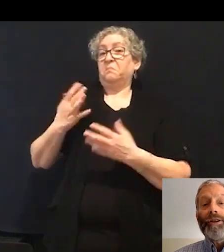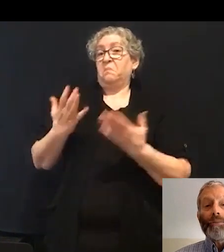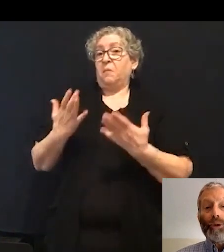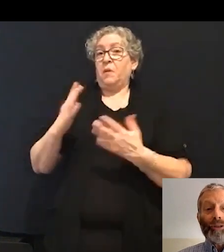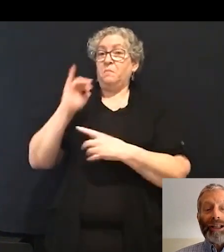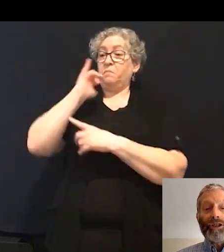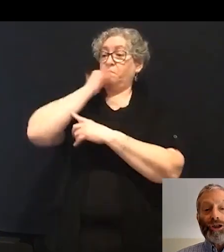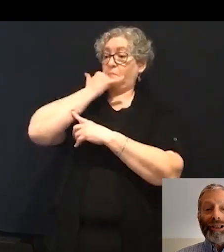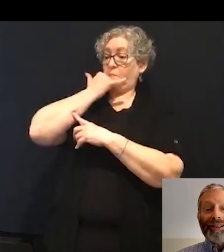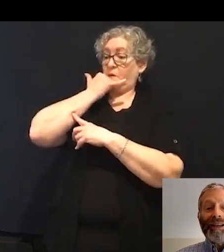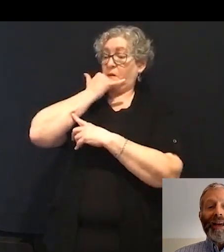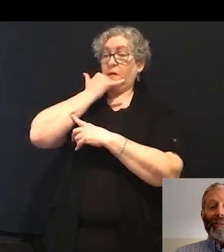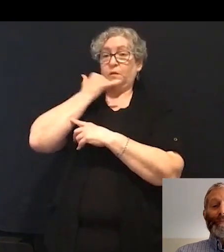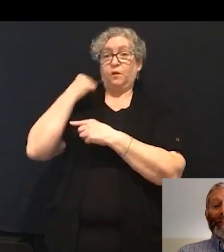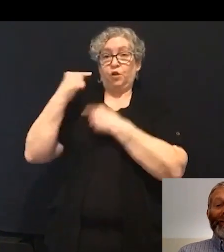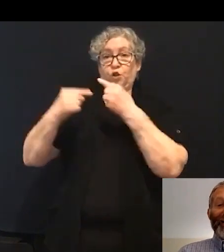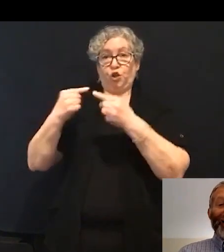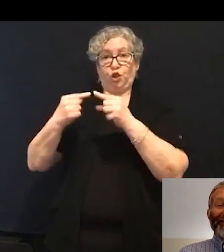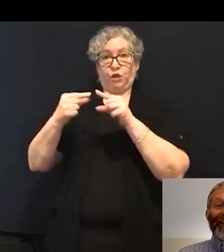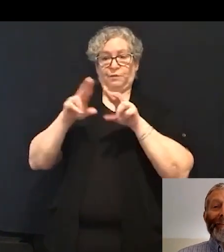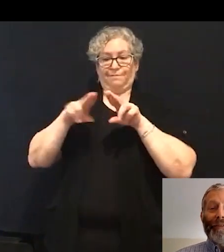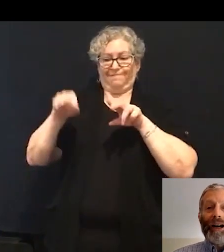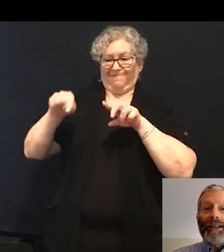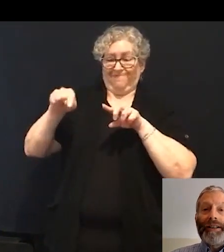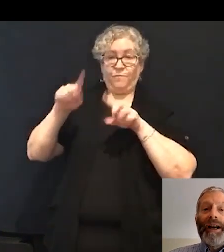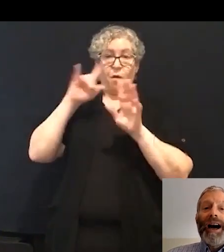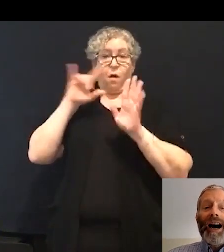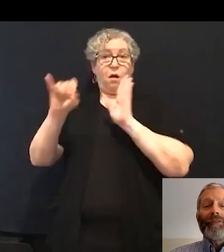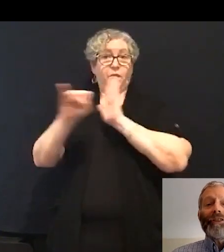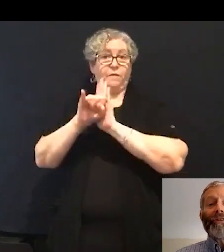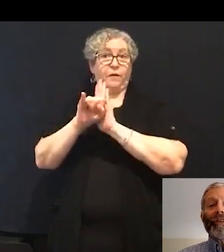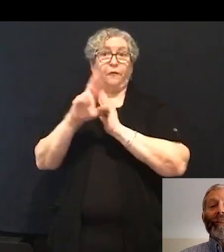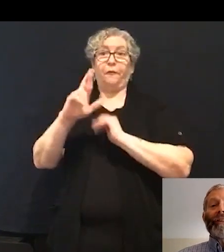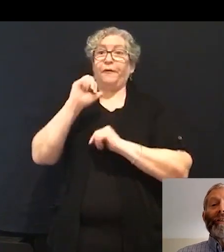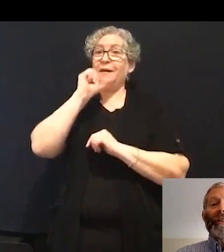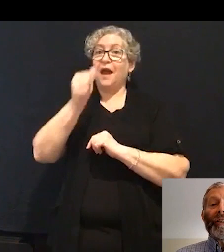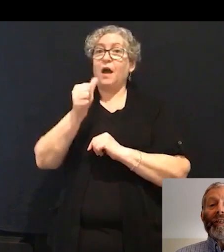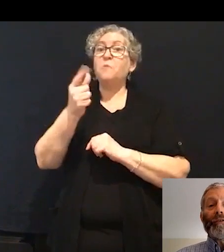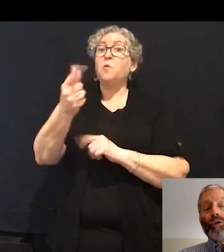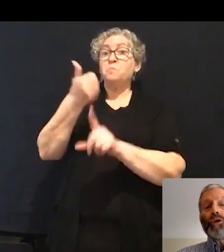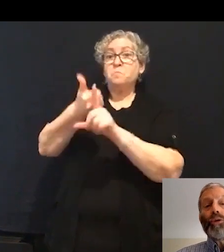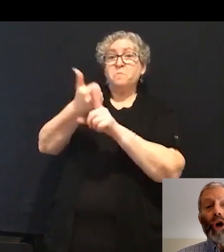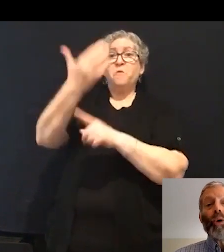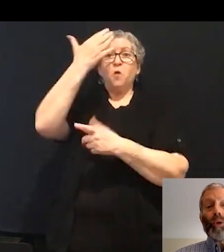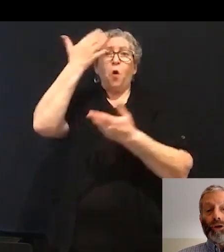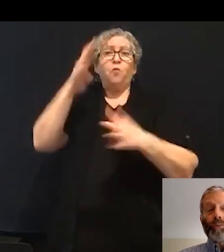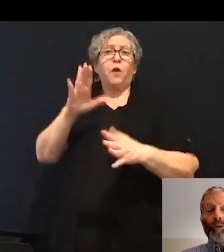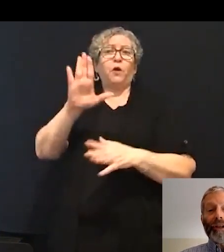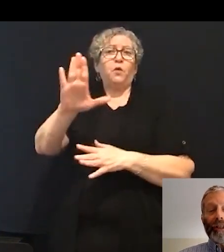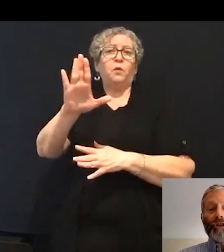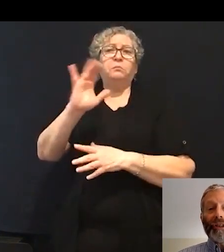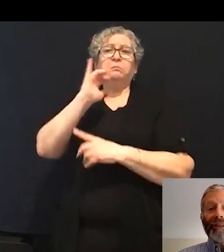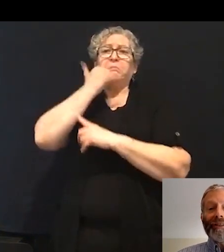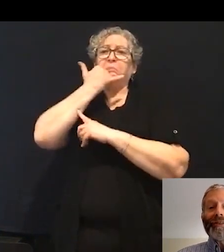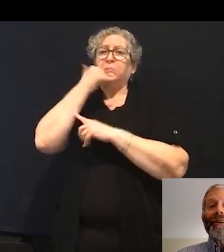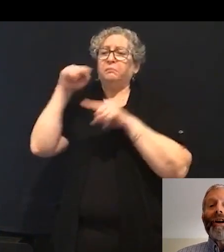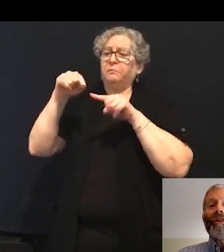their mutated gene has been identified. Obviously, if you do know what your mutated gene is,